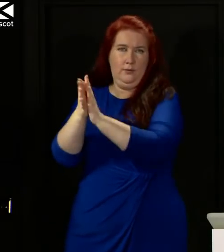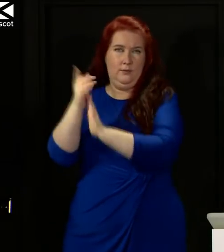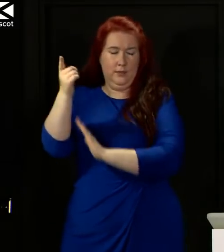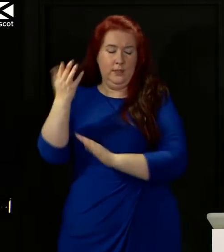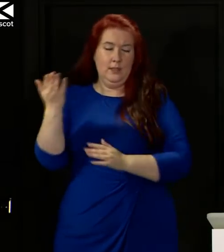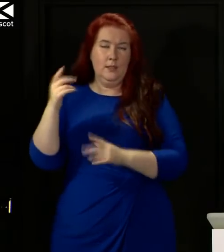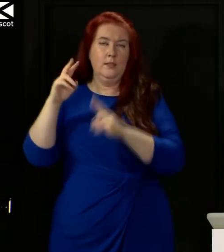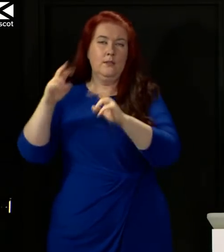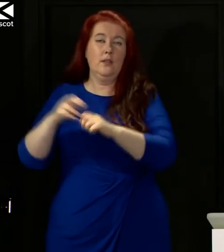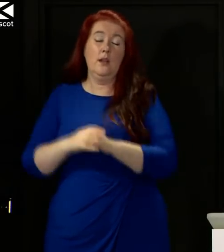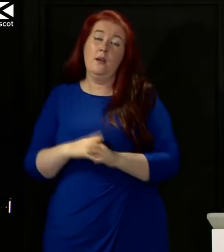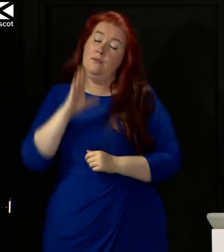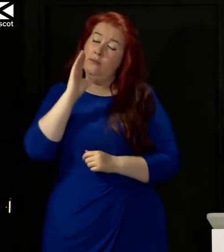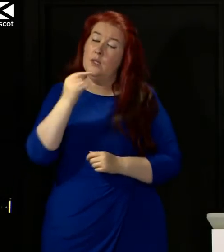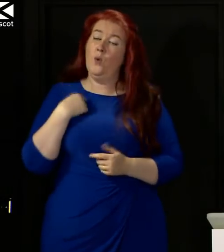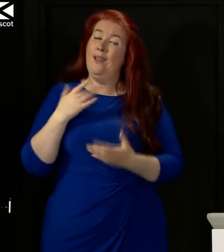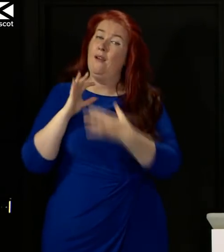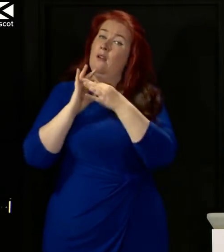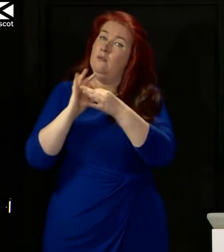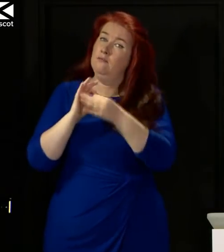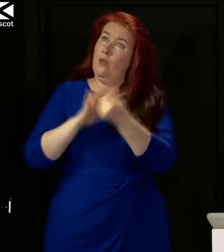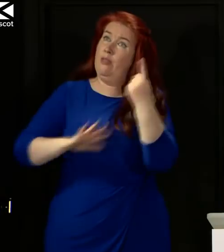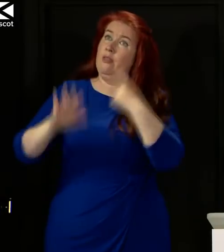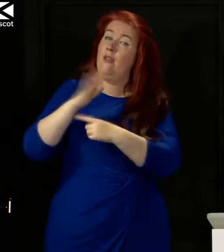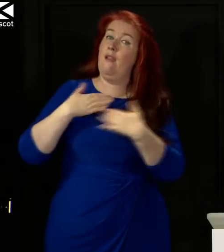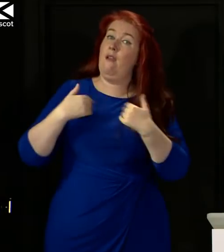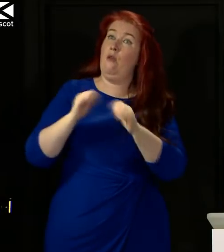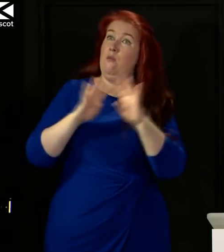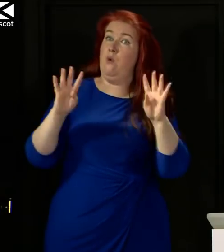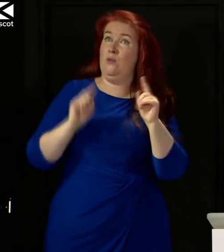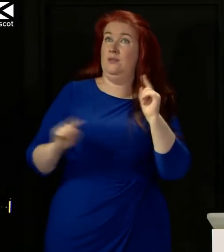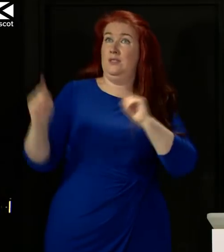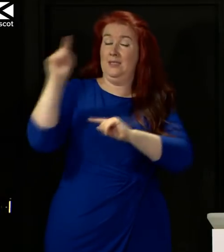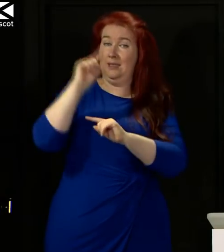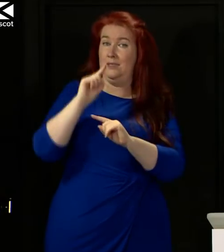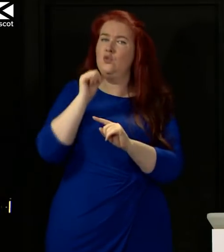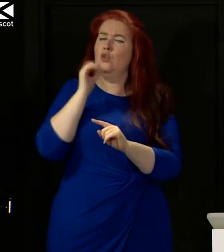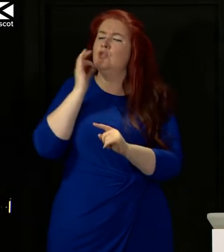with health boards generally, not just during this crisis but all the time. And the Health